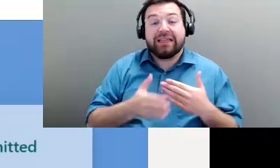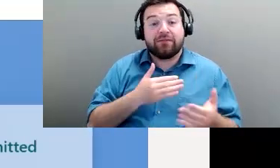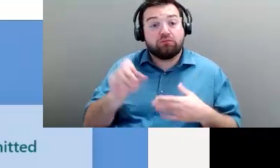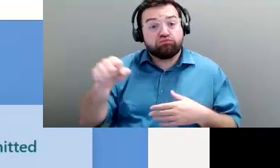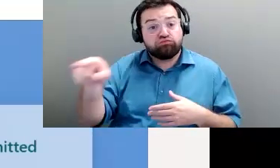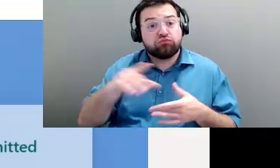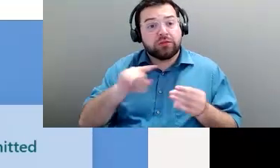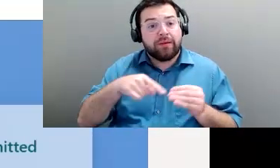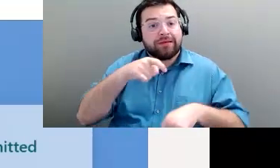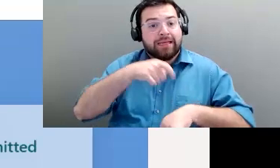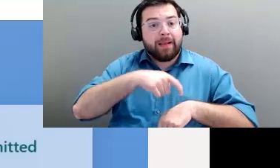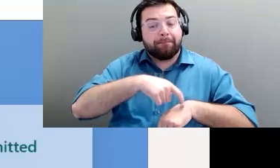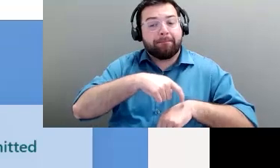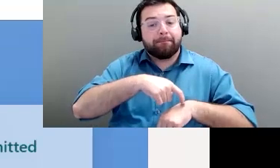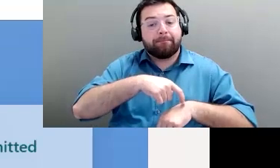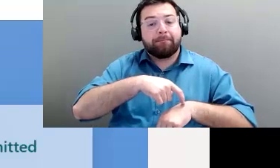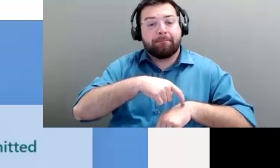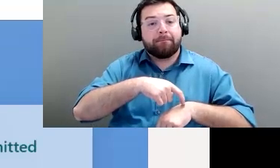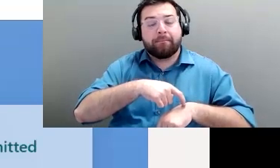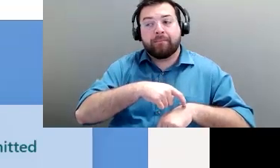which is what the, you know, the response is about,